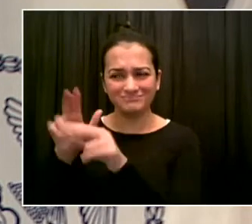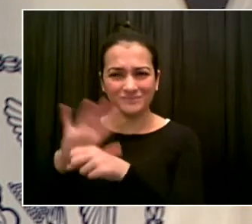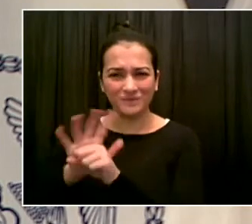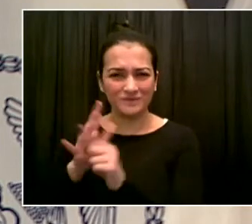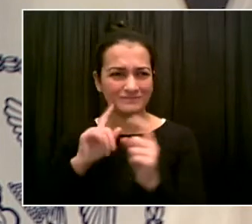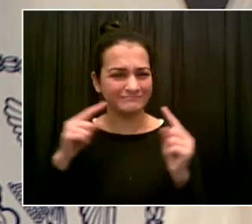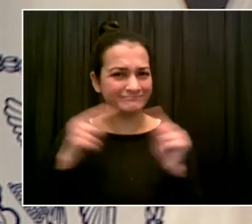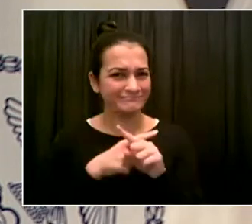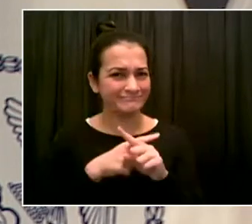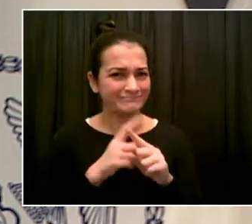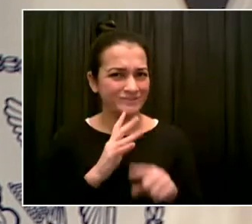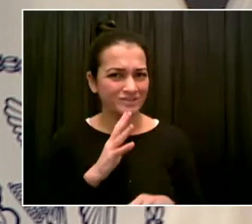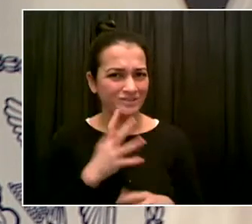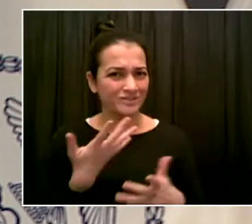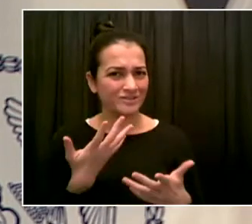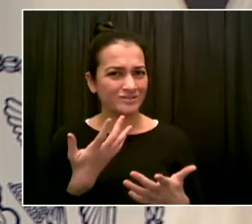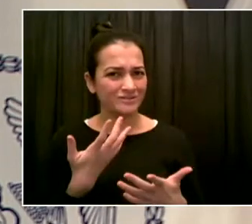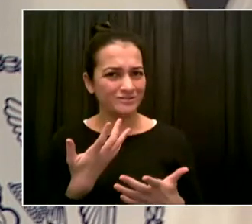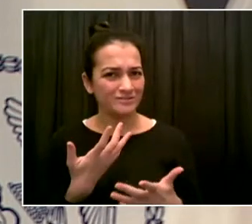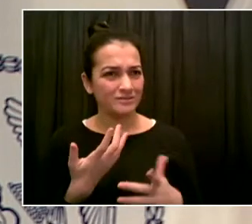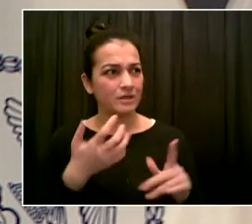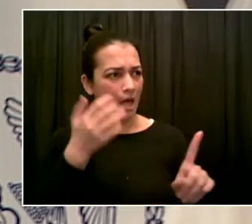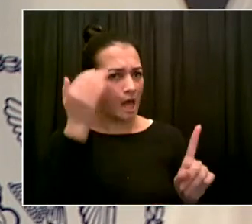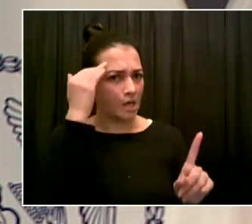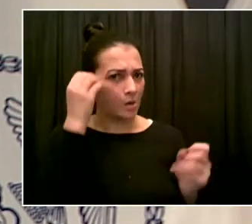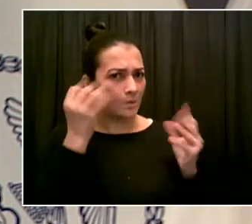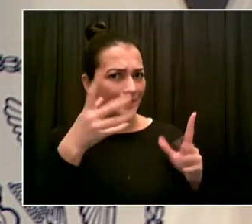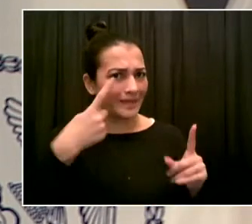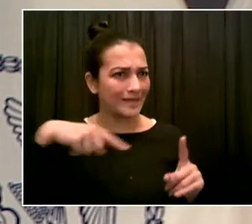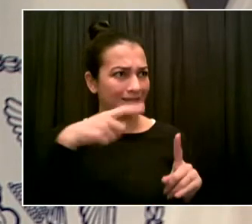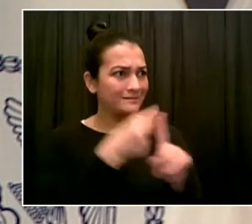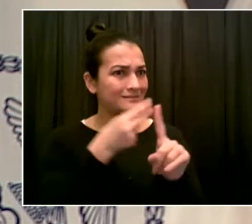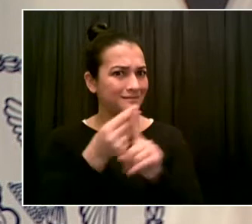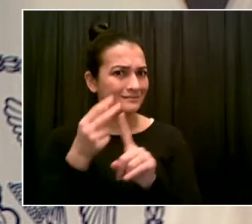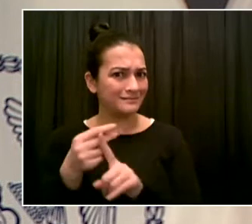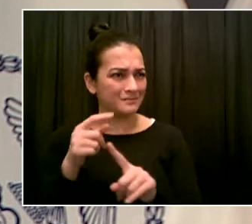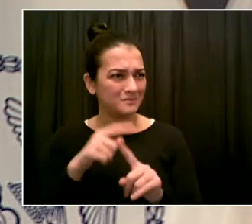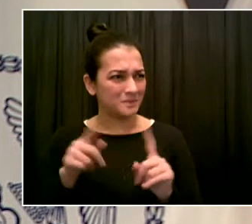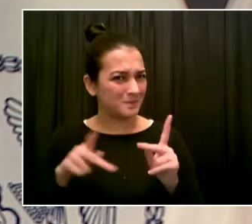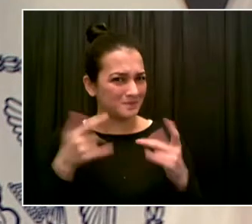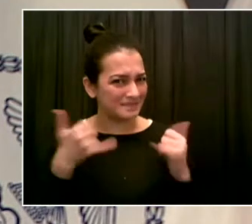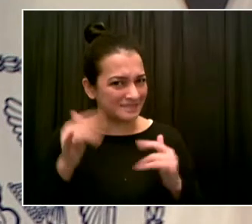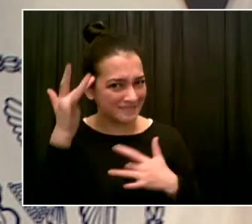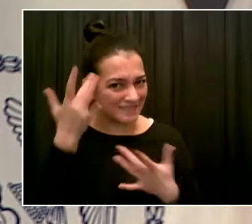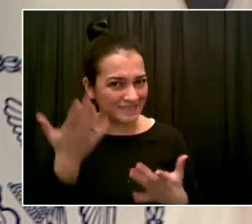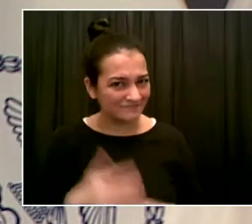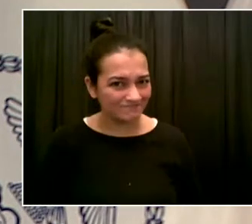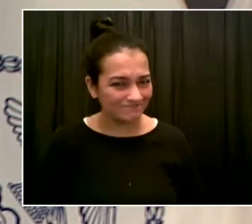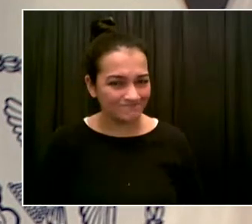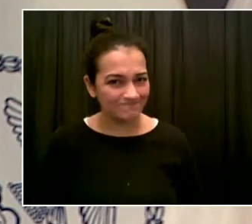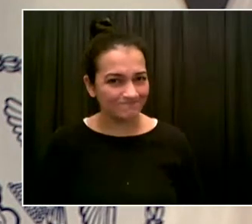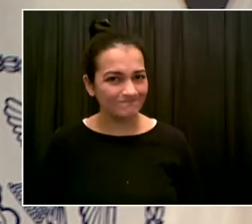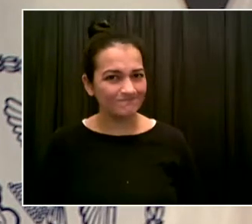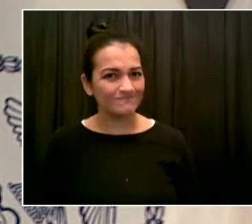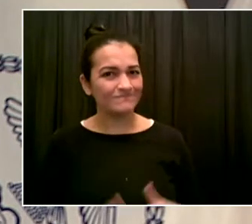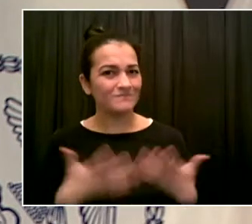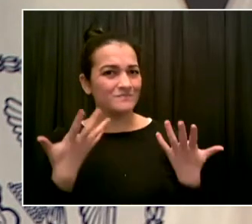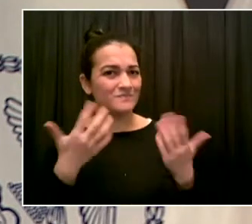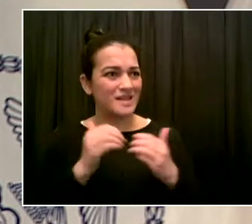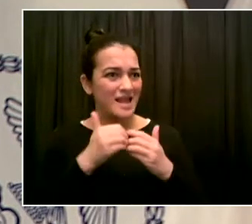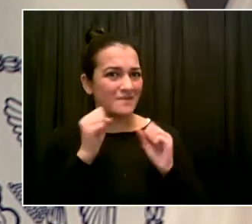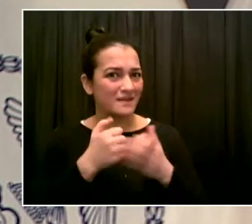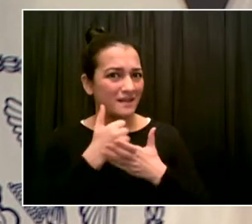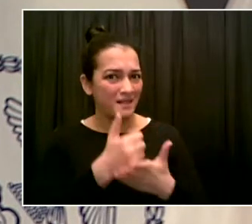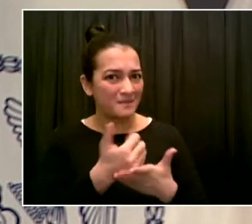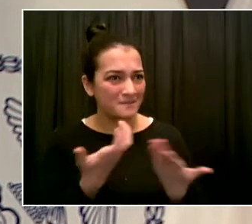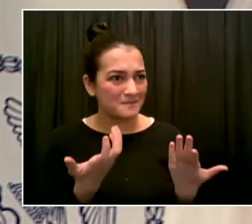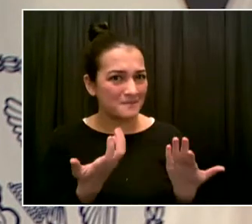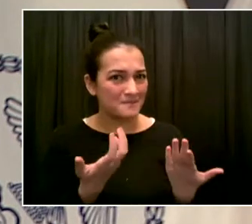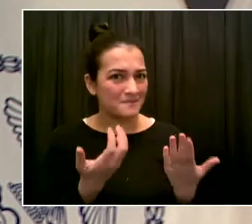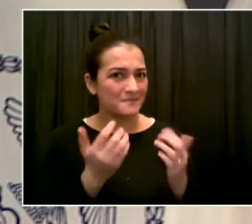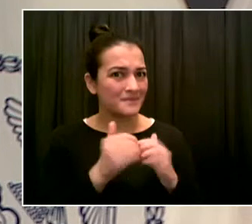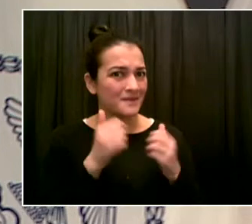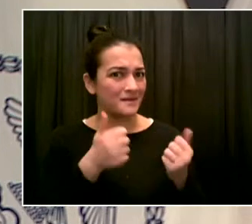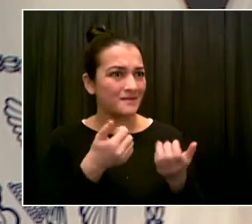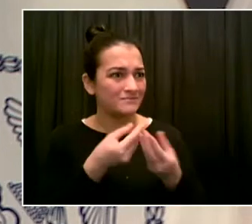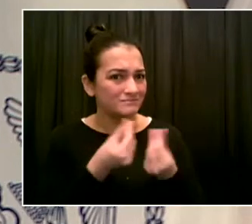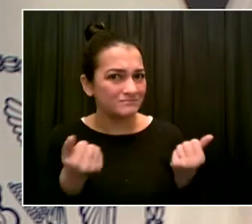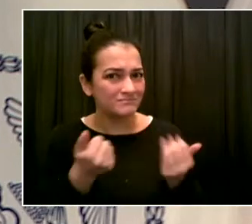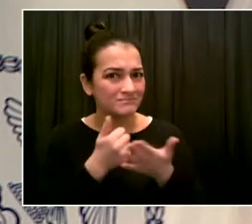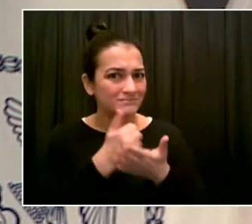COVID IS TURNING